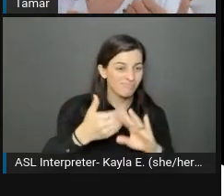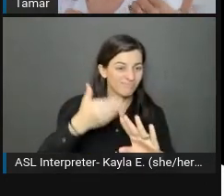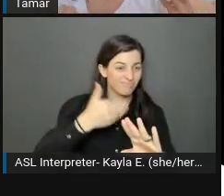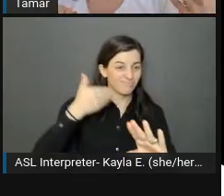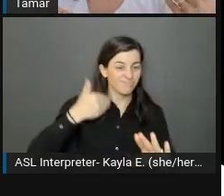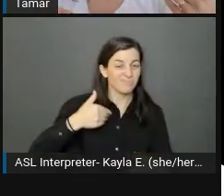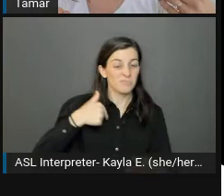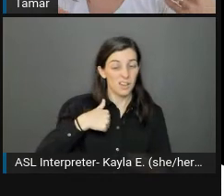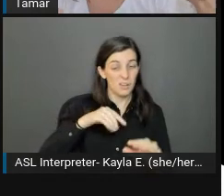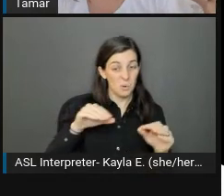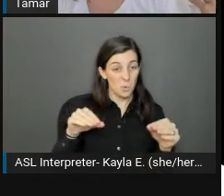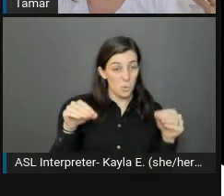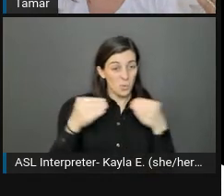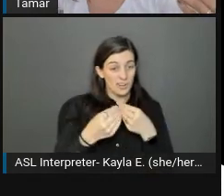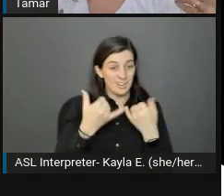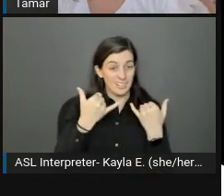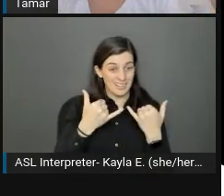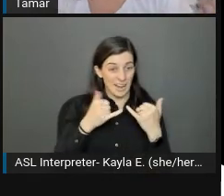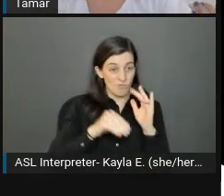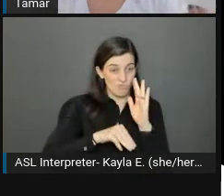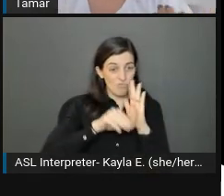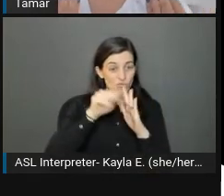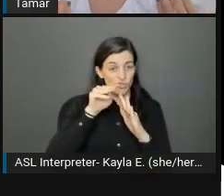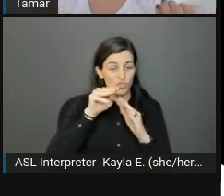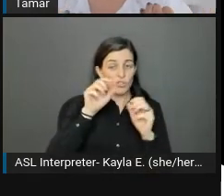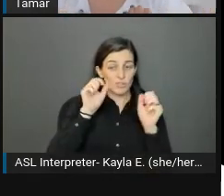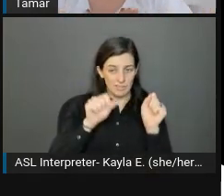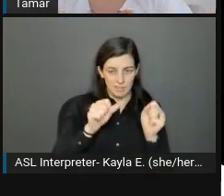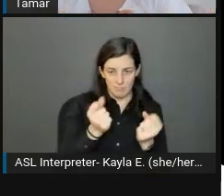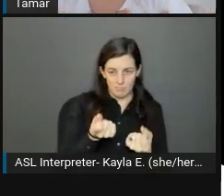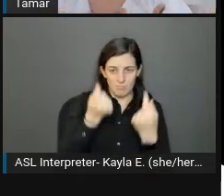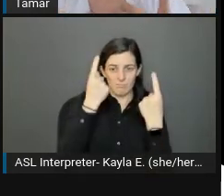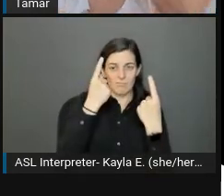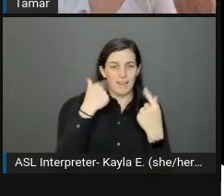that are mature enough to understand that they need to implement some sort of accessibility program